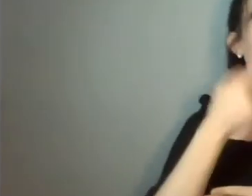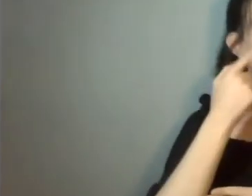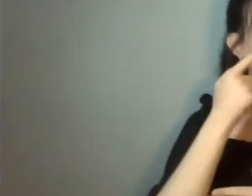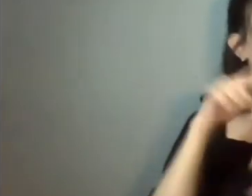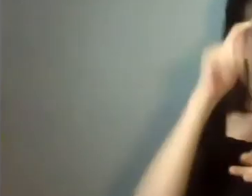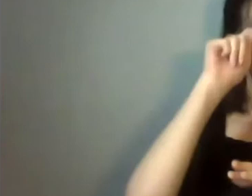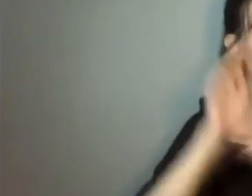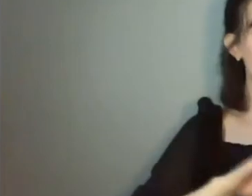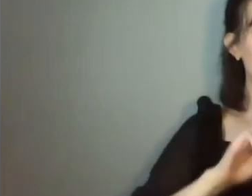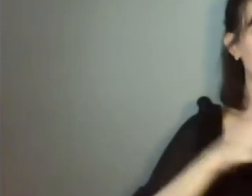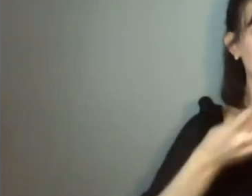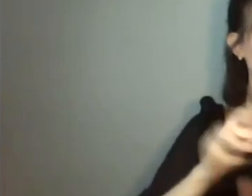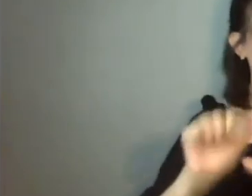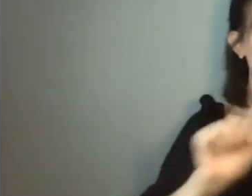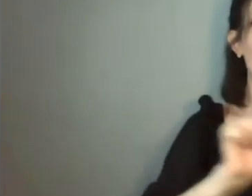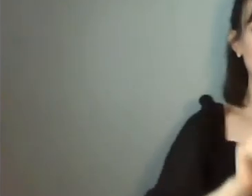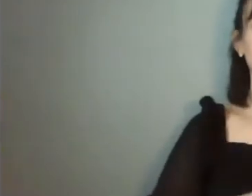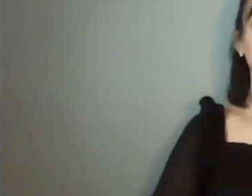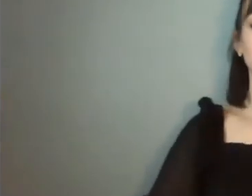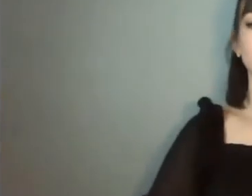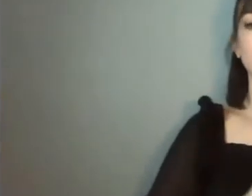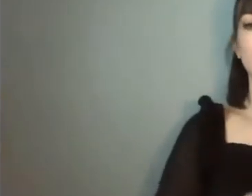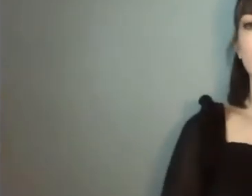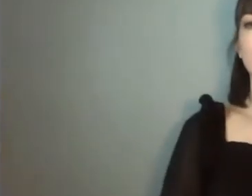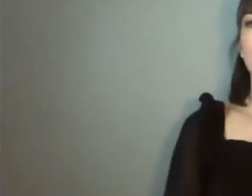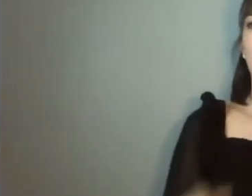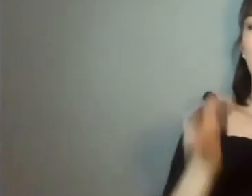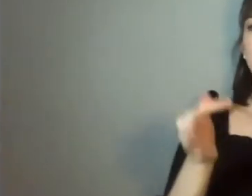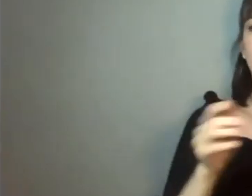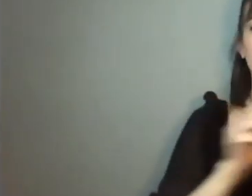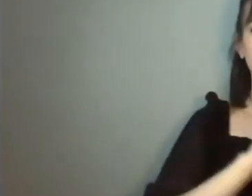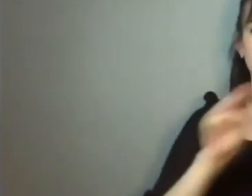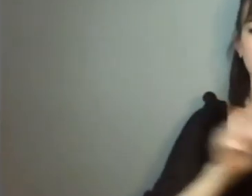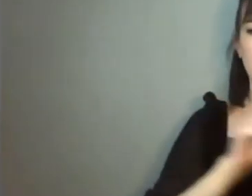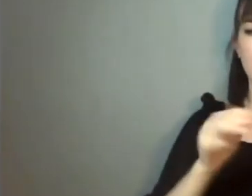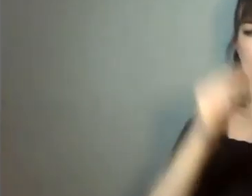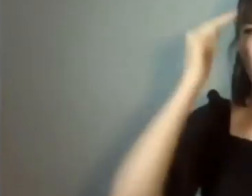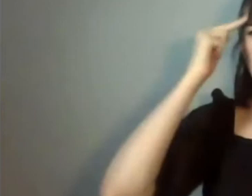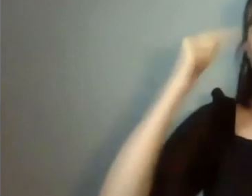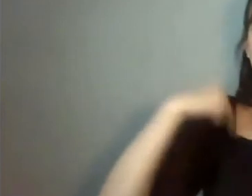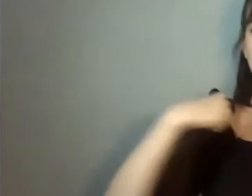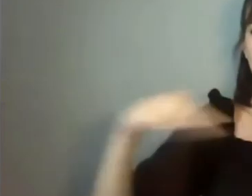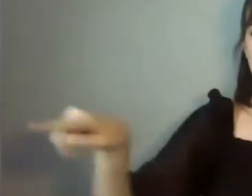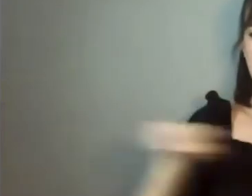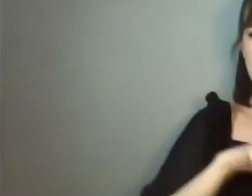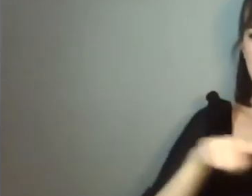our members, that there is a growing appreciation about the very negative impact of not having